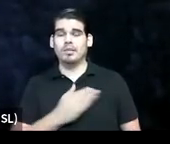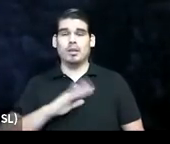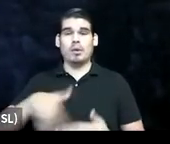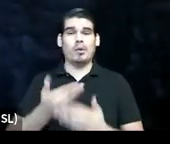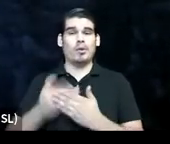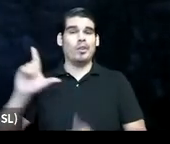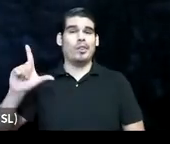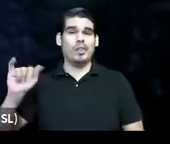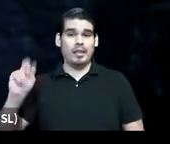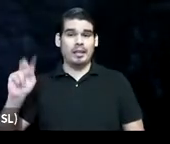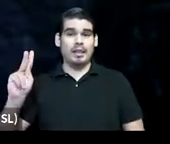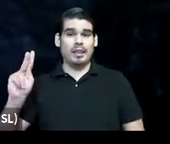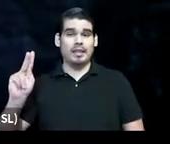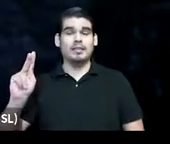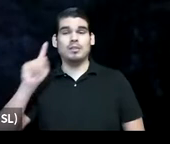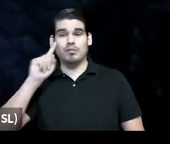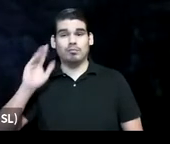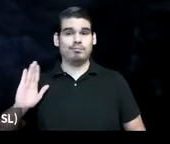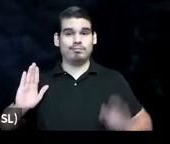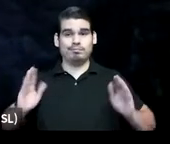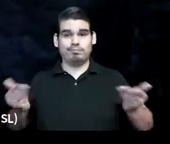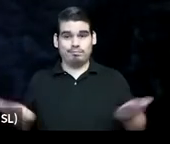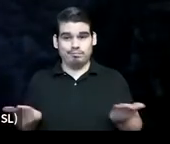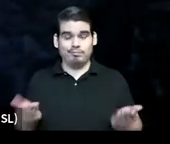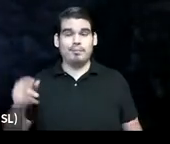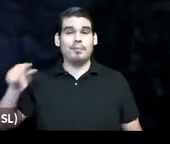For you to have more information on their process, how to submit resolutions